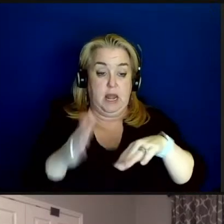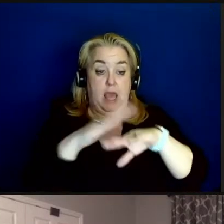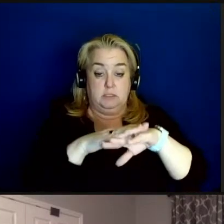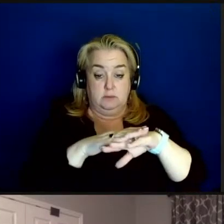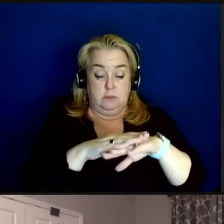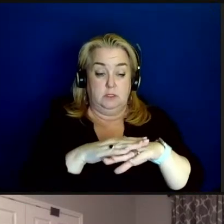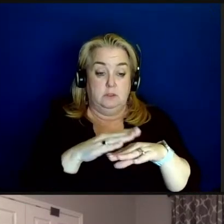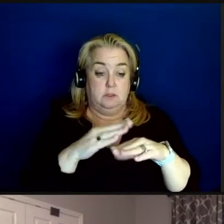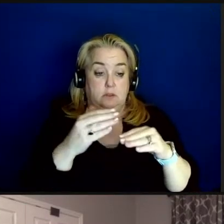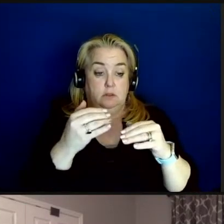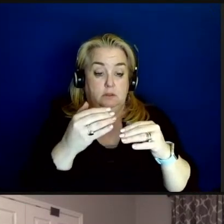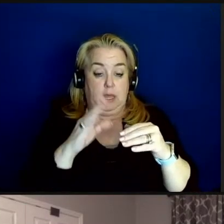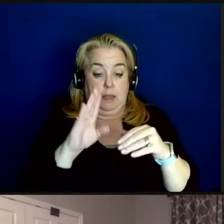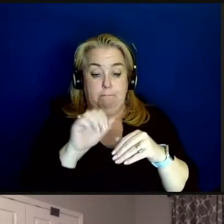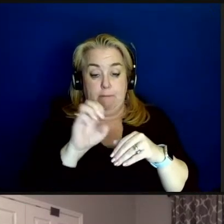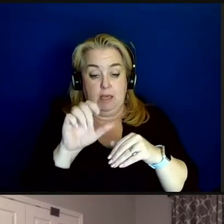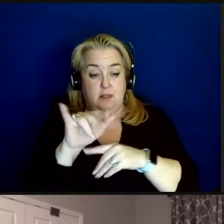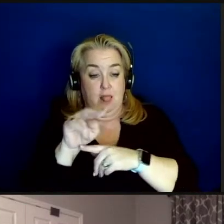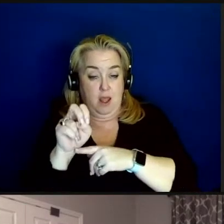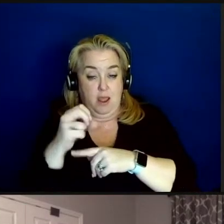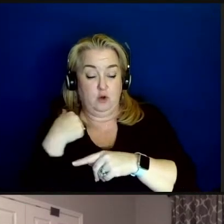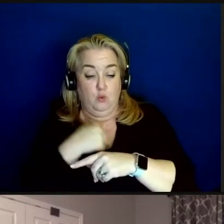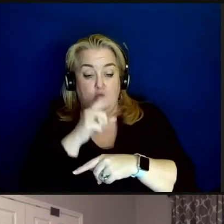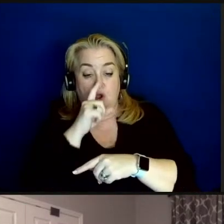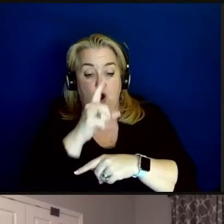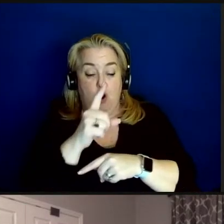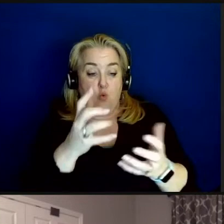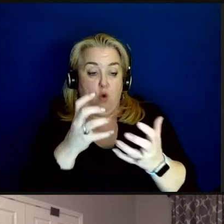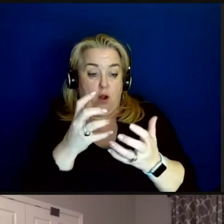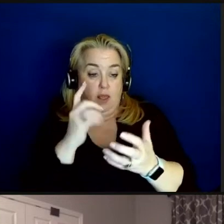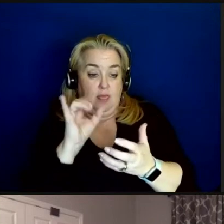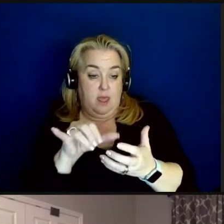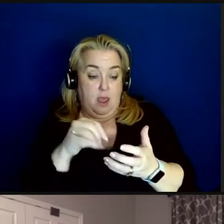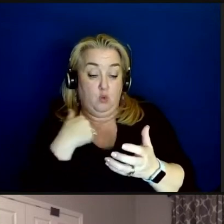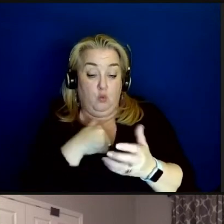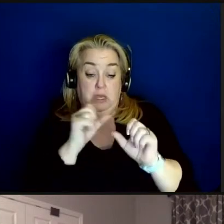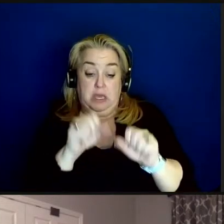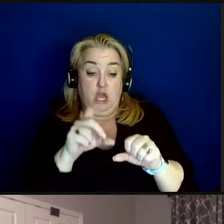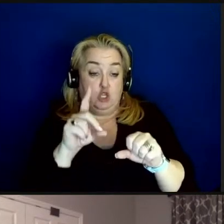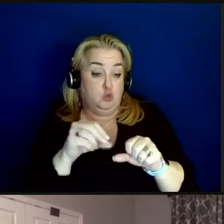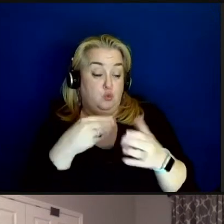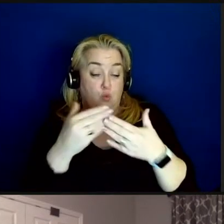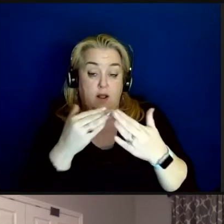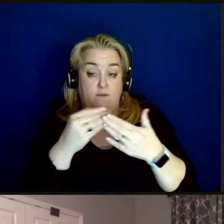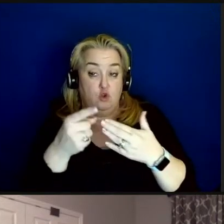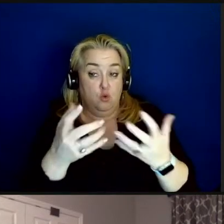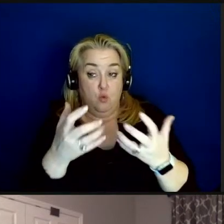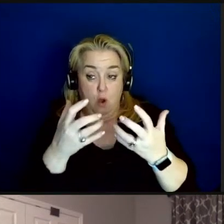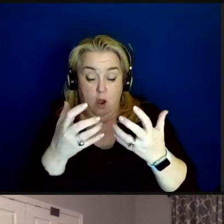SOLVE THE DEFICIT ON THOSE PROGRAMS AND SOME LEVEL OF